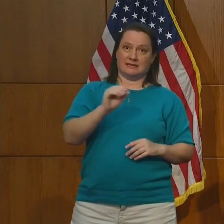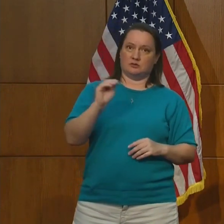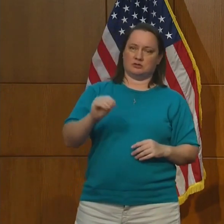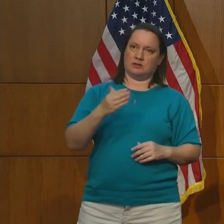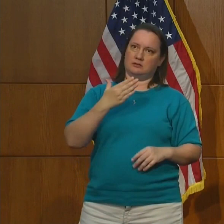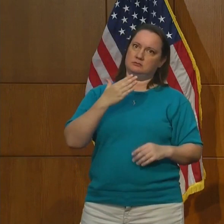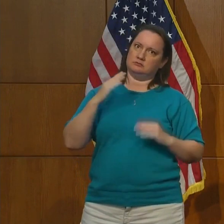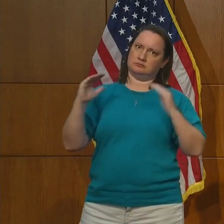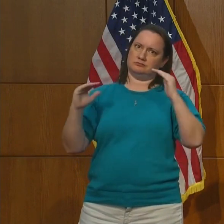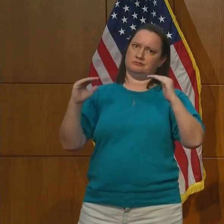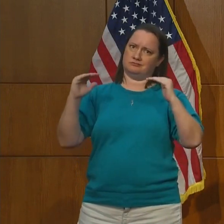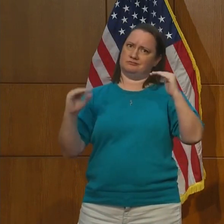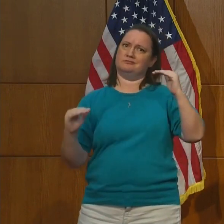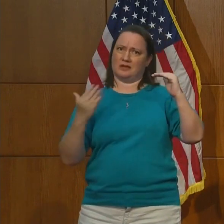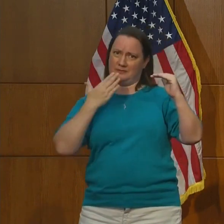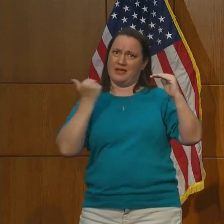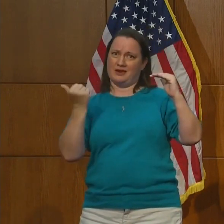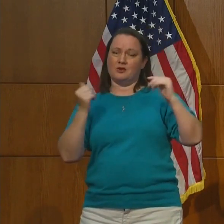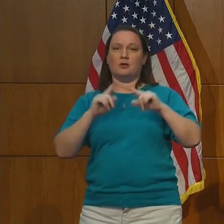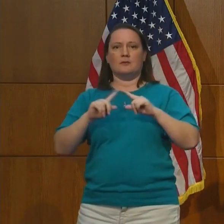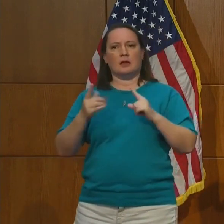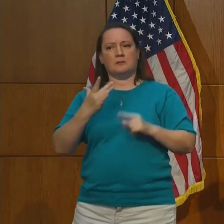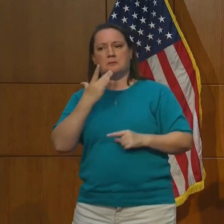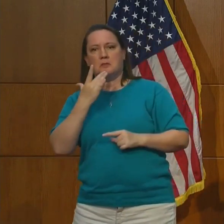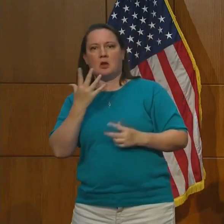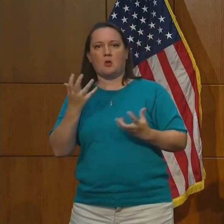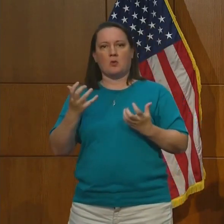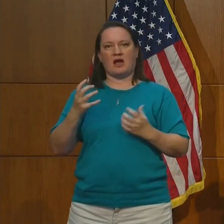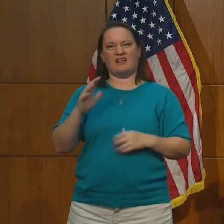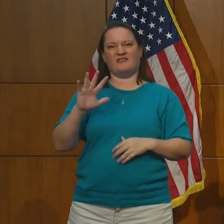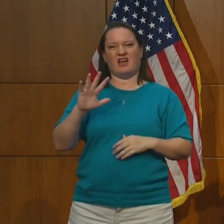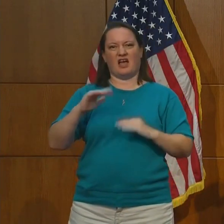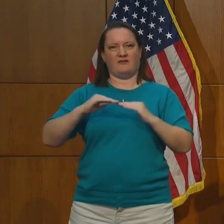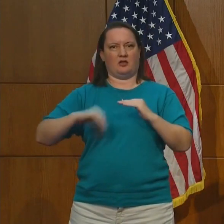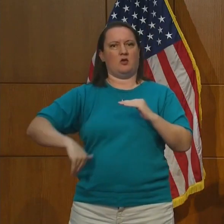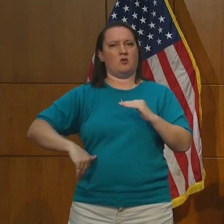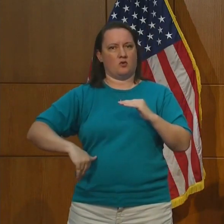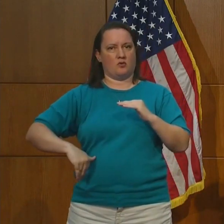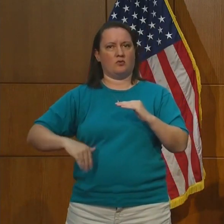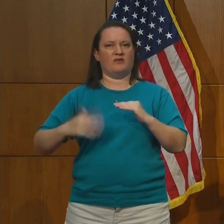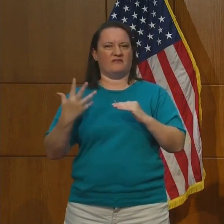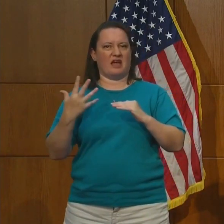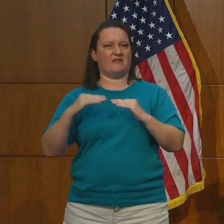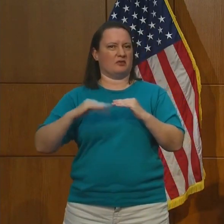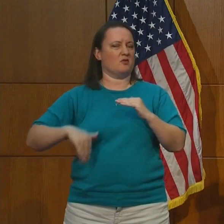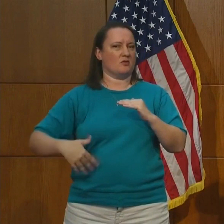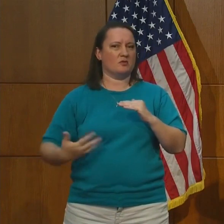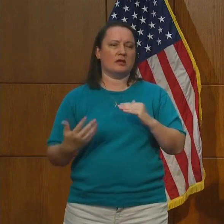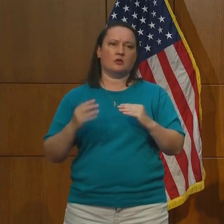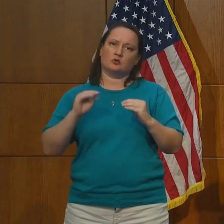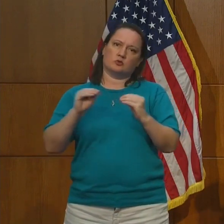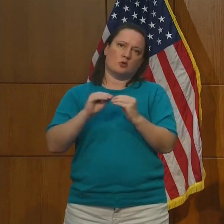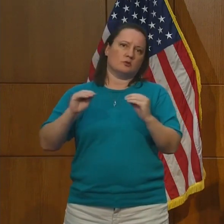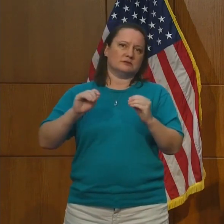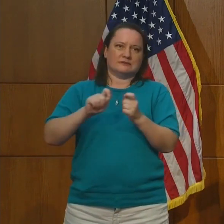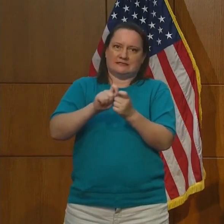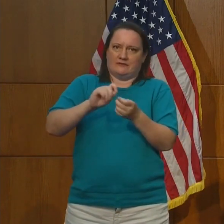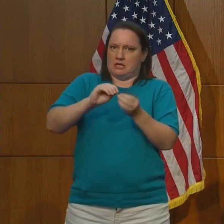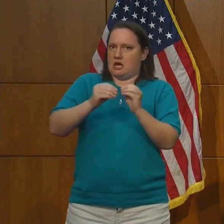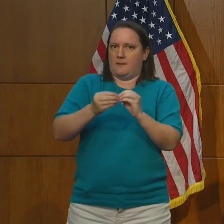JACKIE WHEN WE ARE AT THE- I. OVER TWENTY SO OUT SENT A IS MUCH BETTER THAN 20% WE'D LIKE